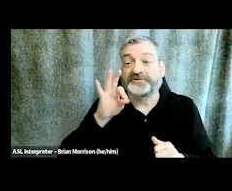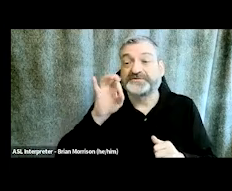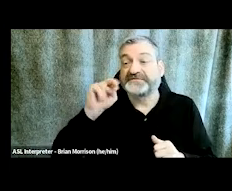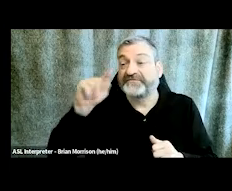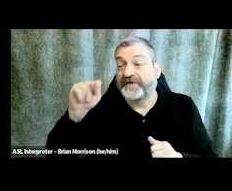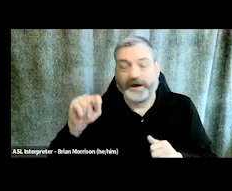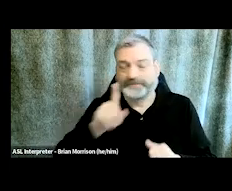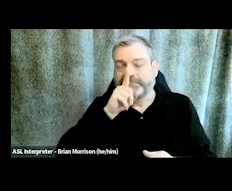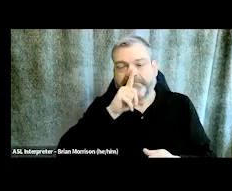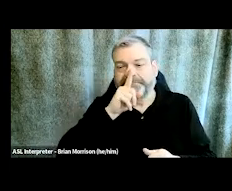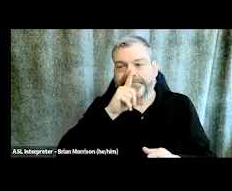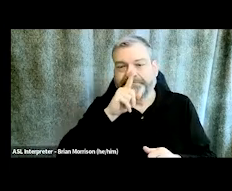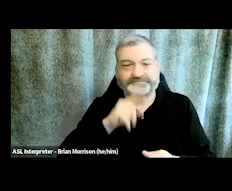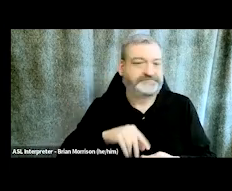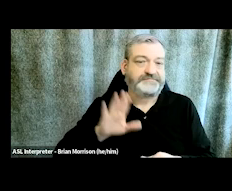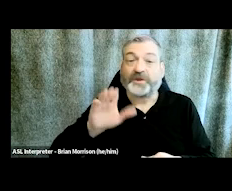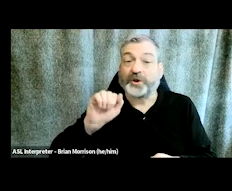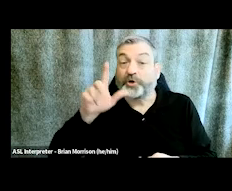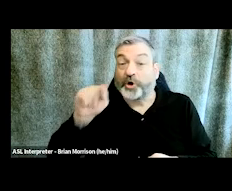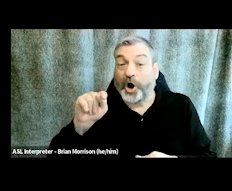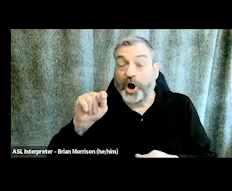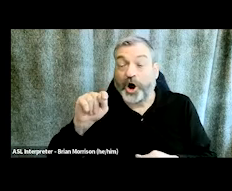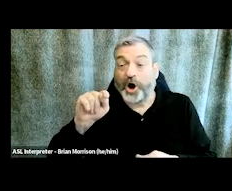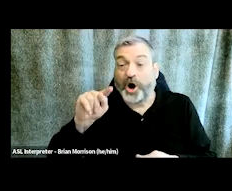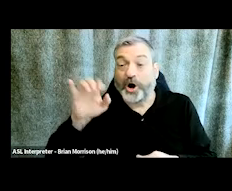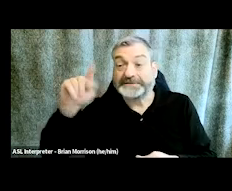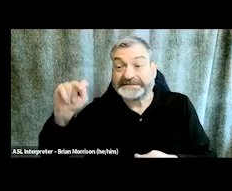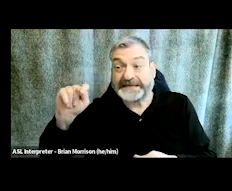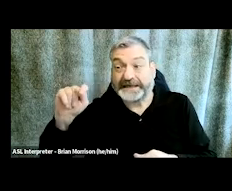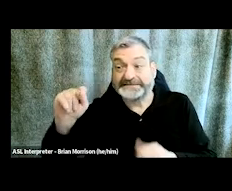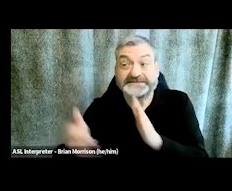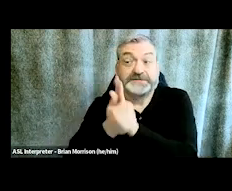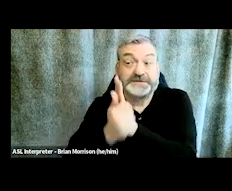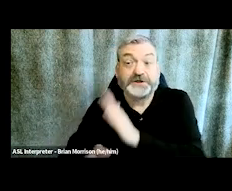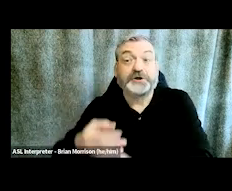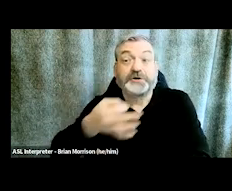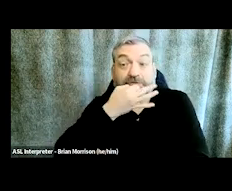text is well written or if you just put the word alt text in the alt text field.